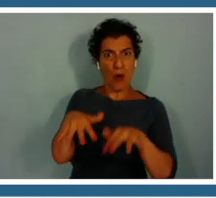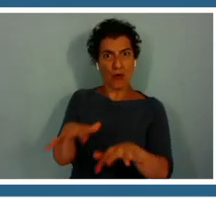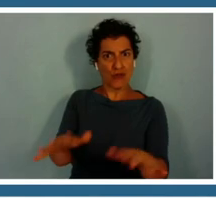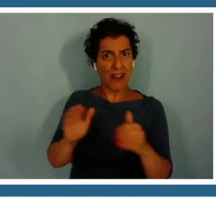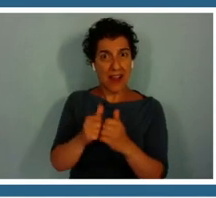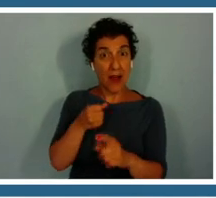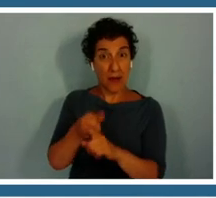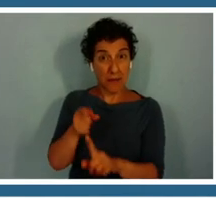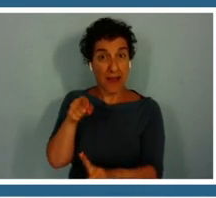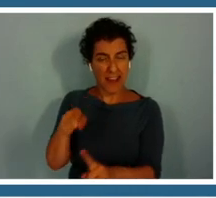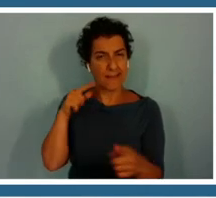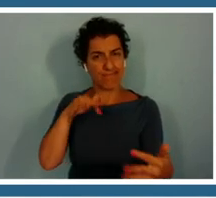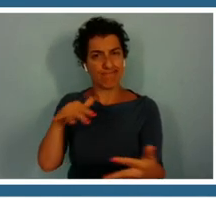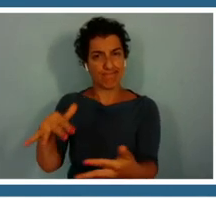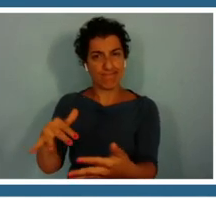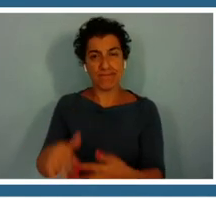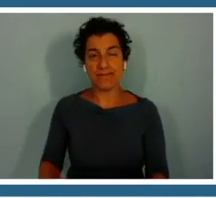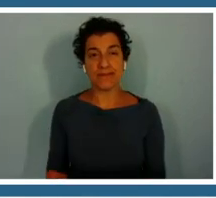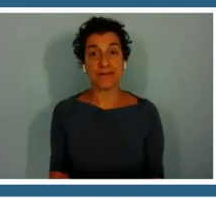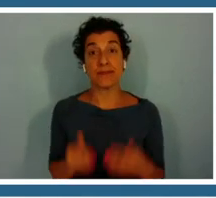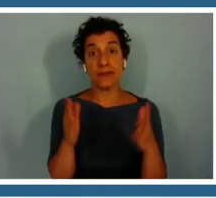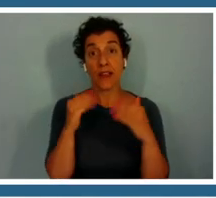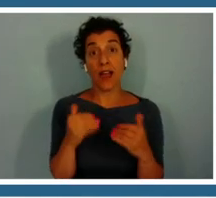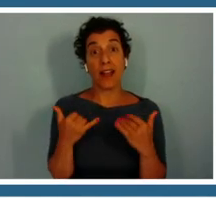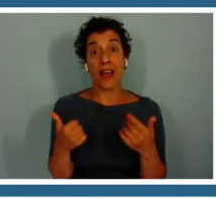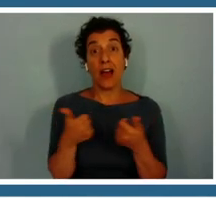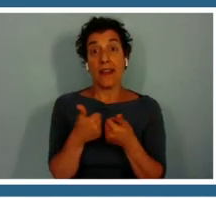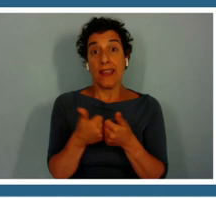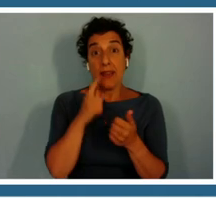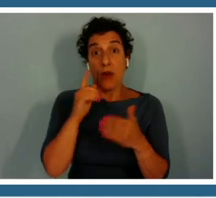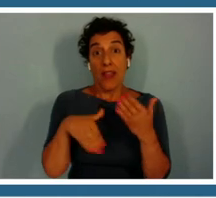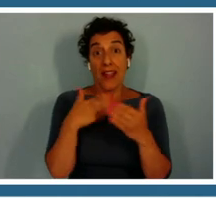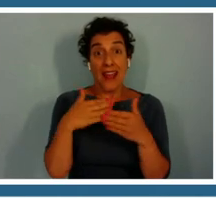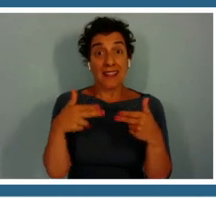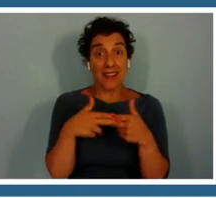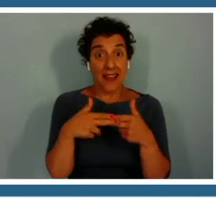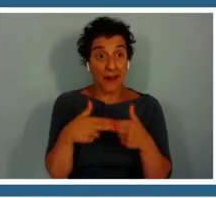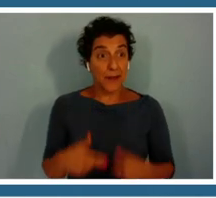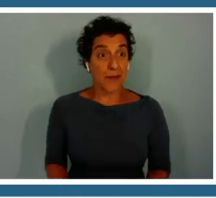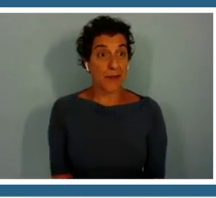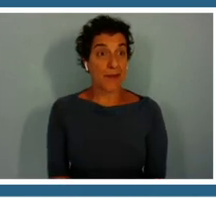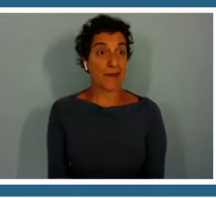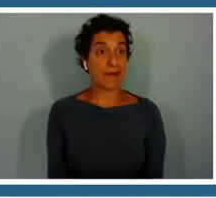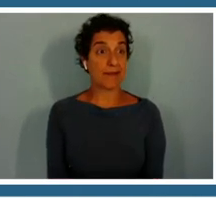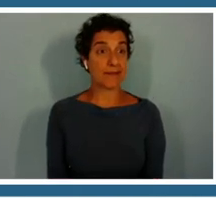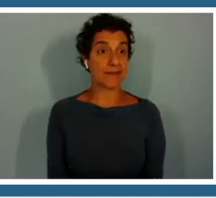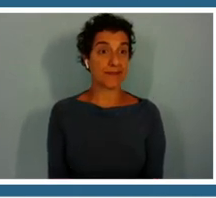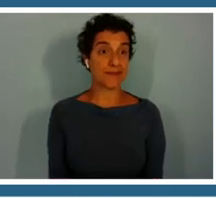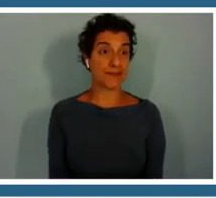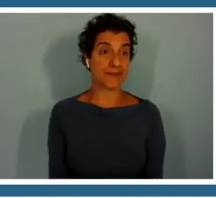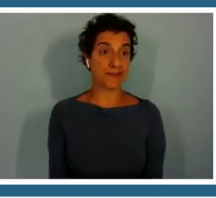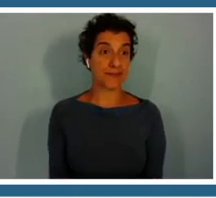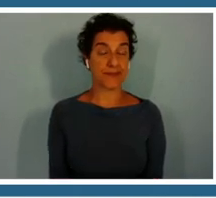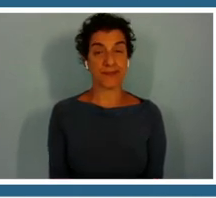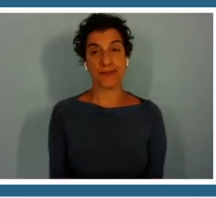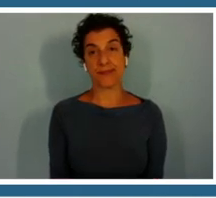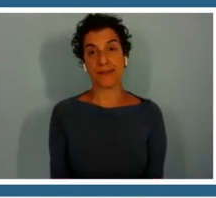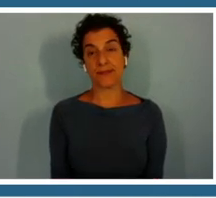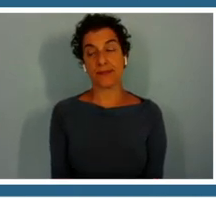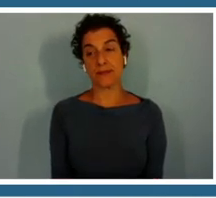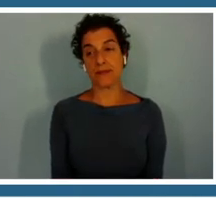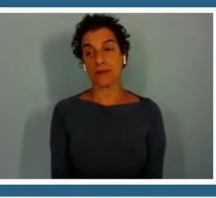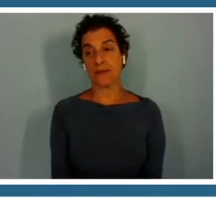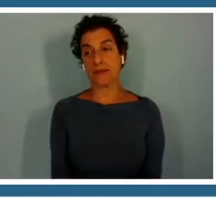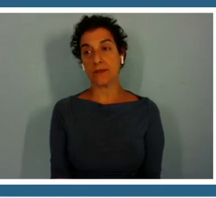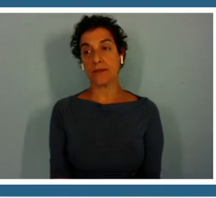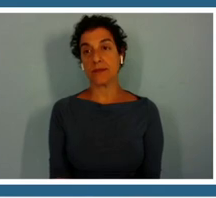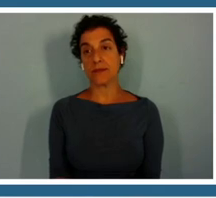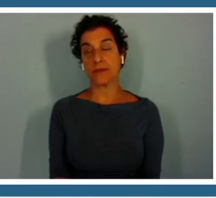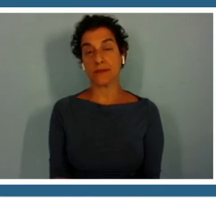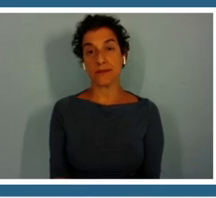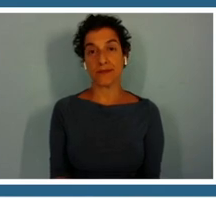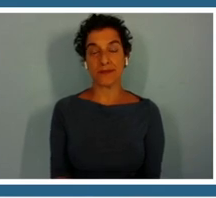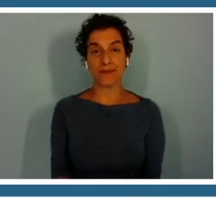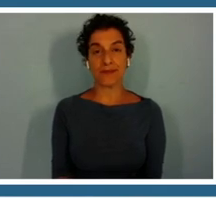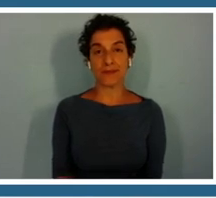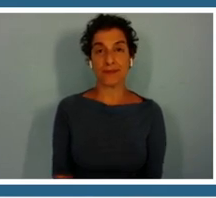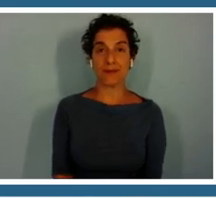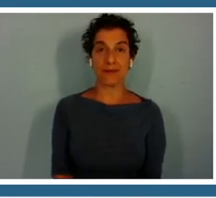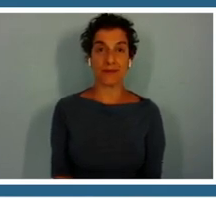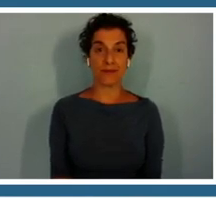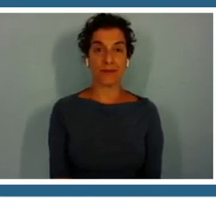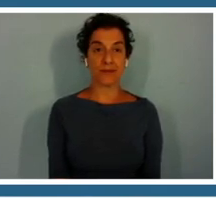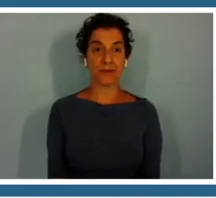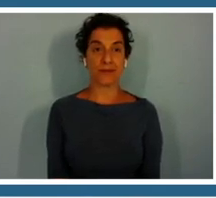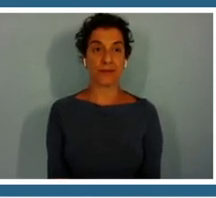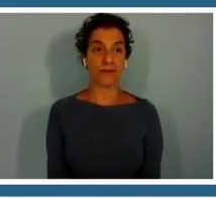Let's get into the game and in the next slide --. Okay.